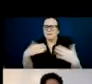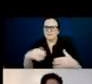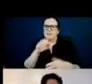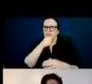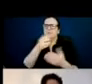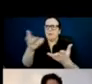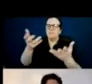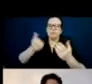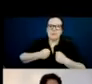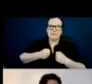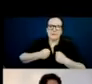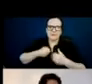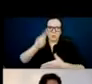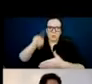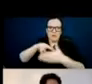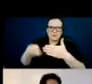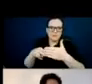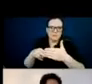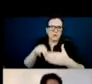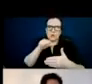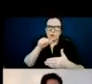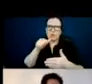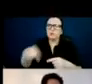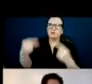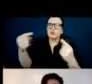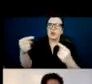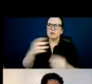really the interpretation of the committee on the Rights of Persons with Disabilities.